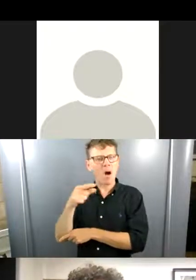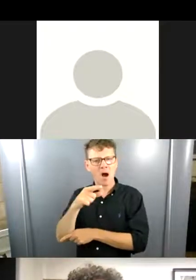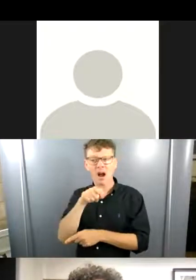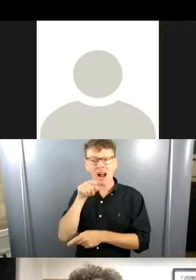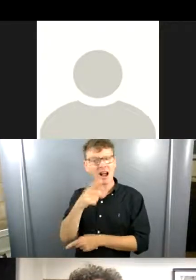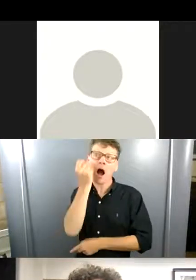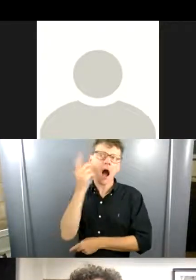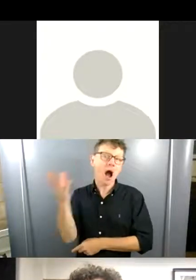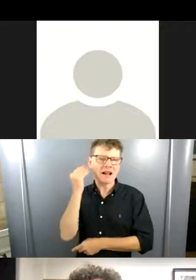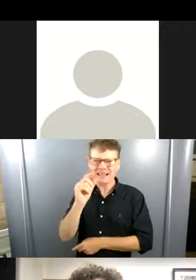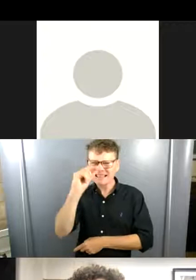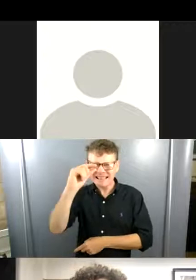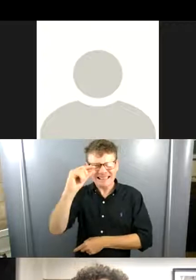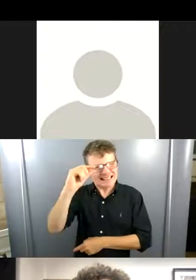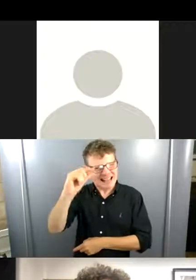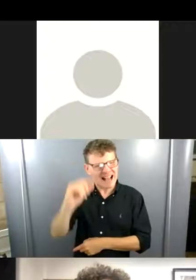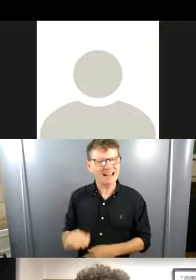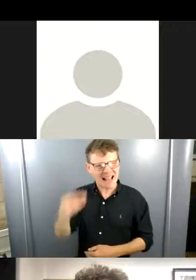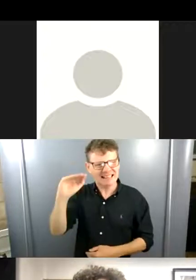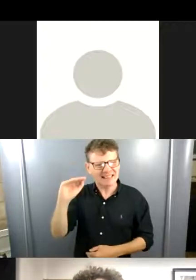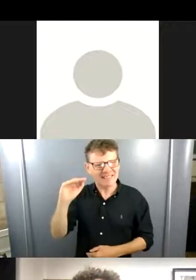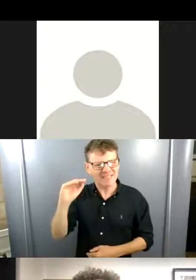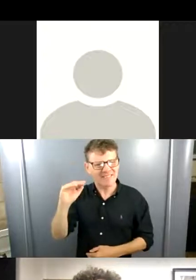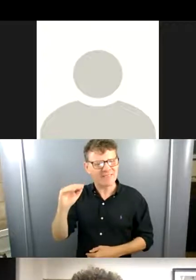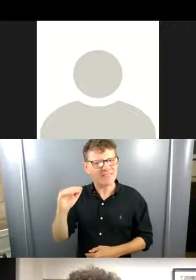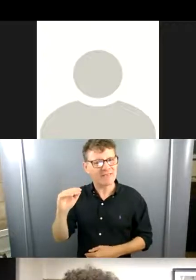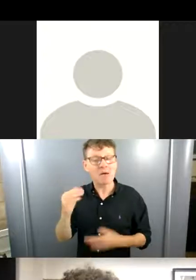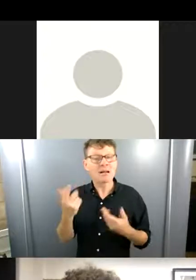didn't finish learning Mawng it's perhaps that they had a different target for acquisition